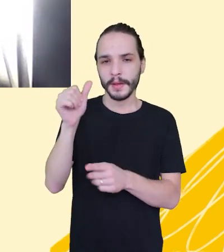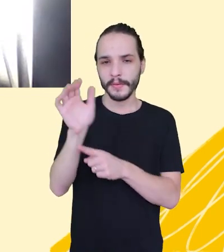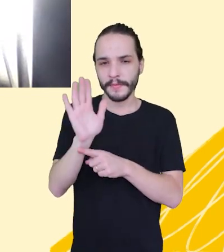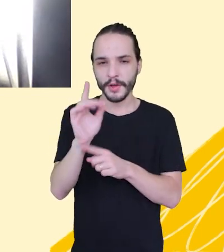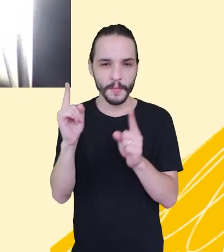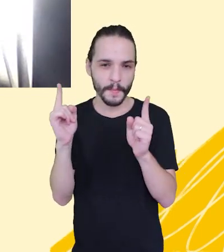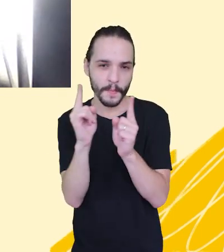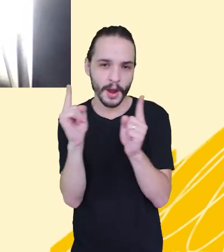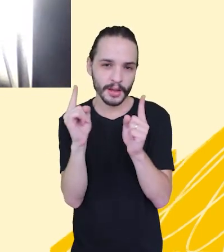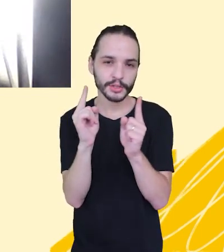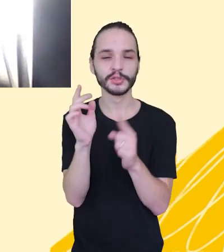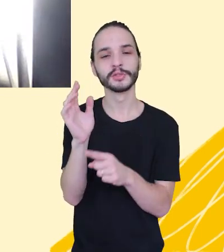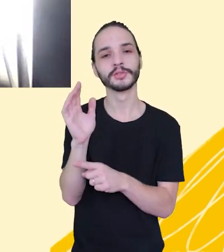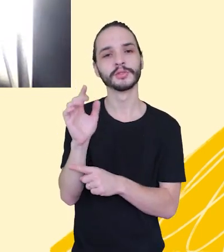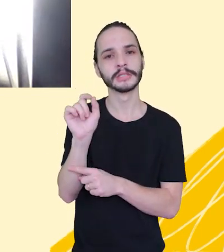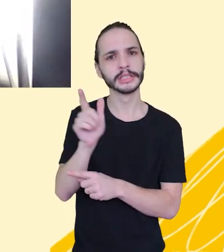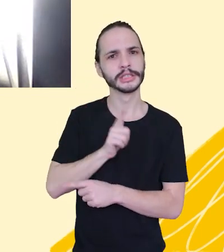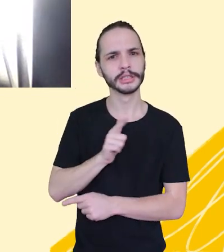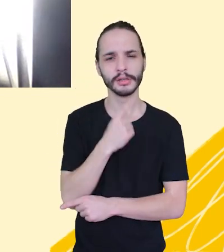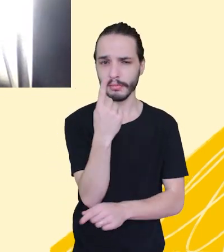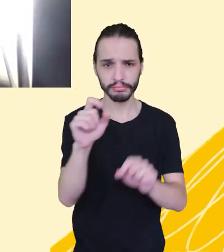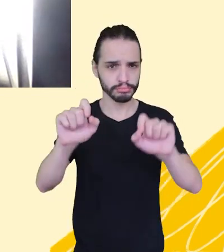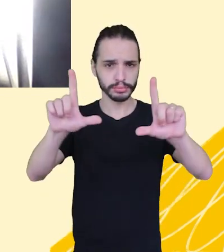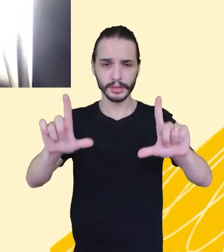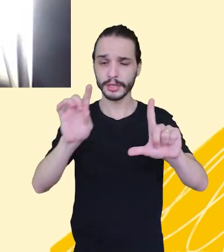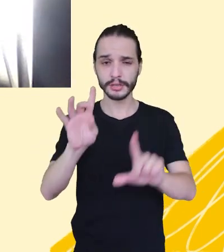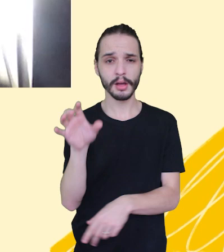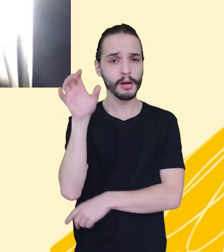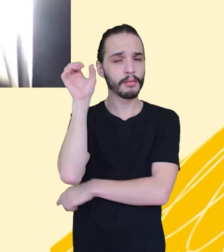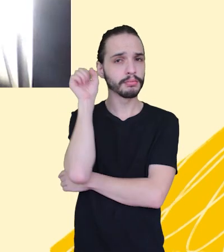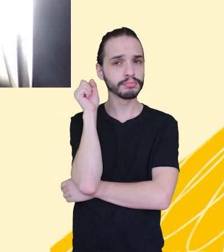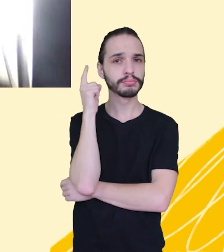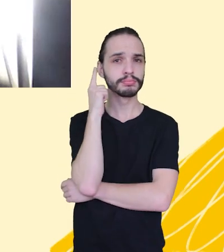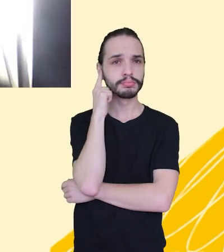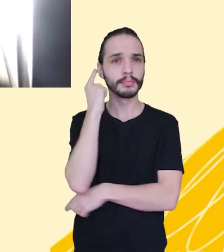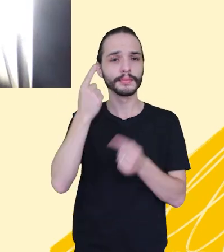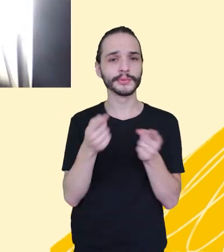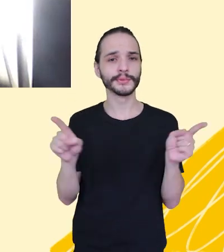They are sitting and listening to music. And in my eyes, that was a possibility...